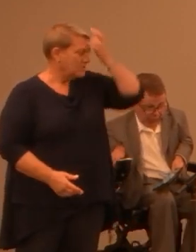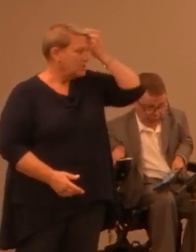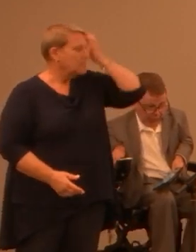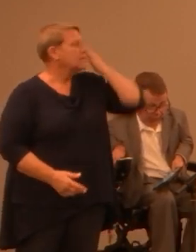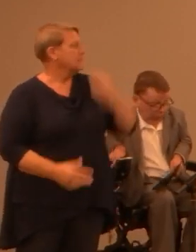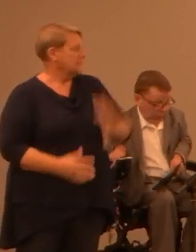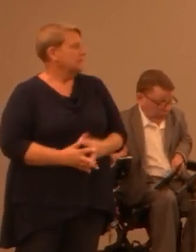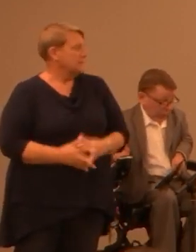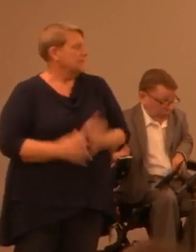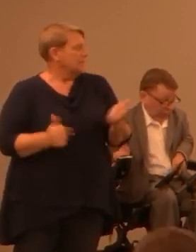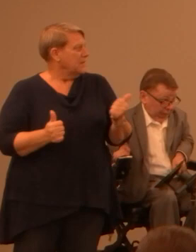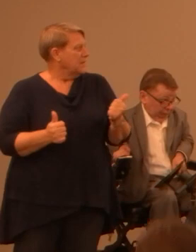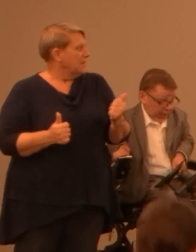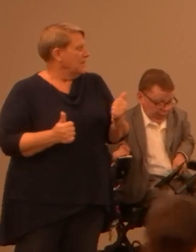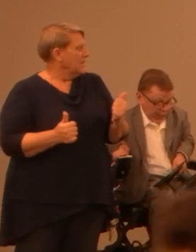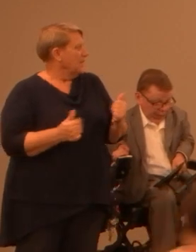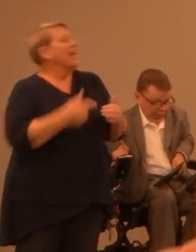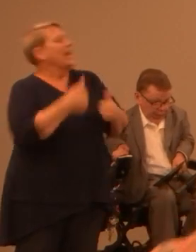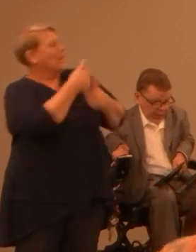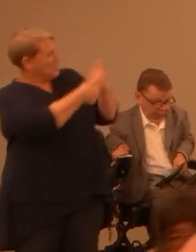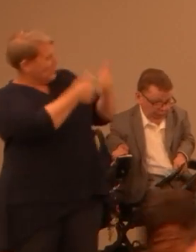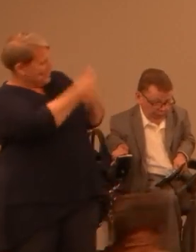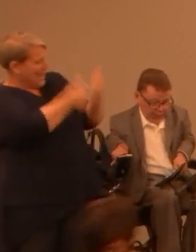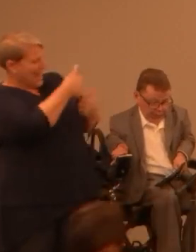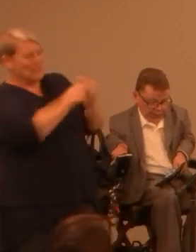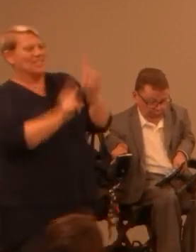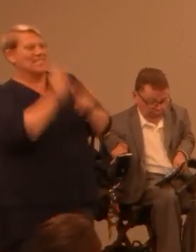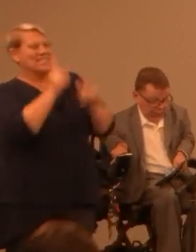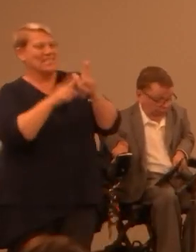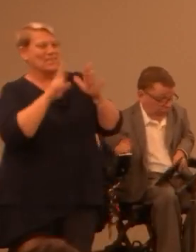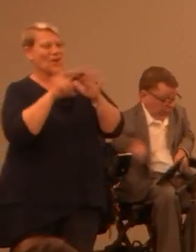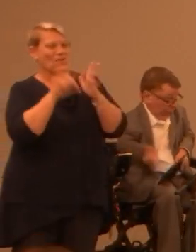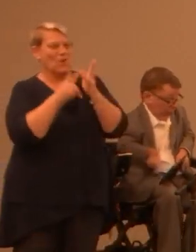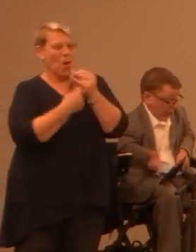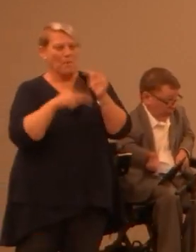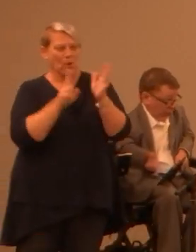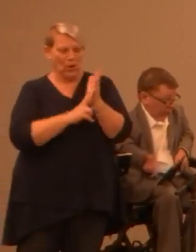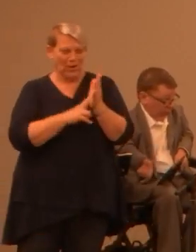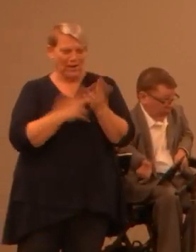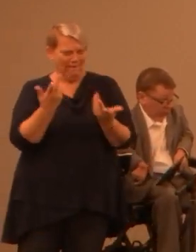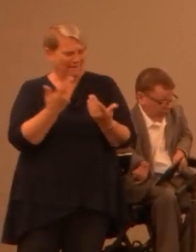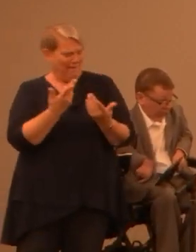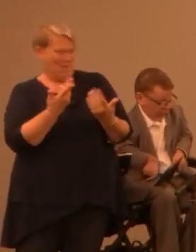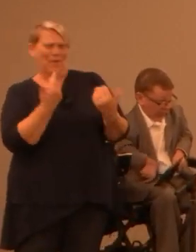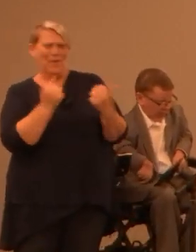Yes, congratulations, City of Cockburn. It's an honour to be a Co-winner with you,